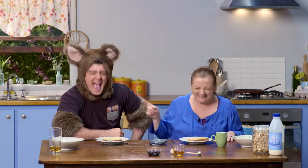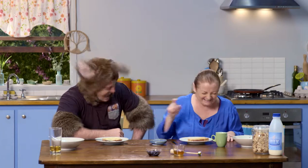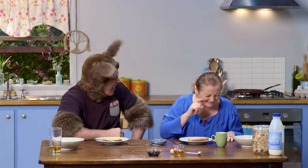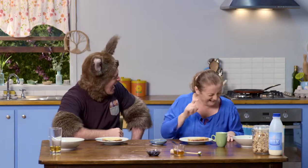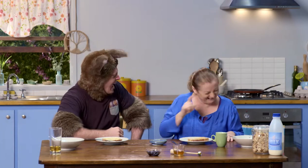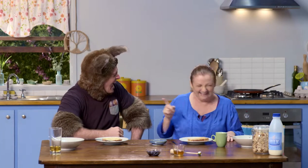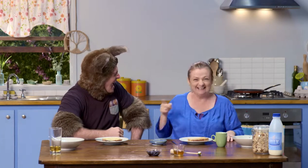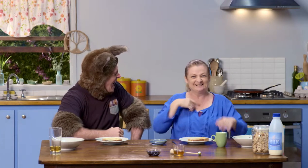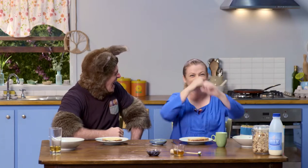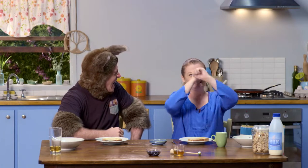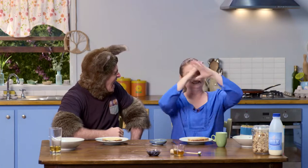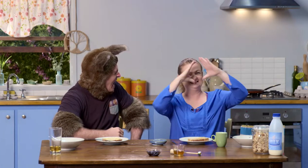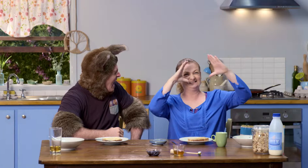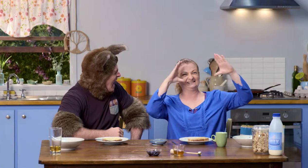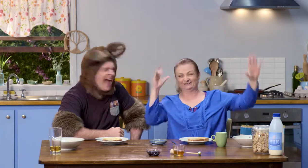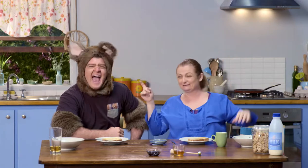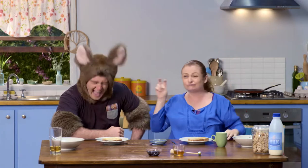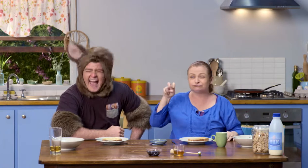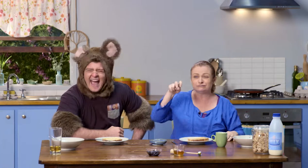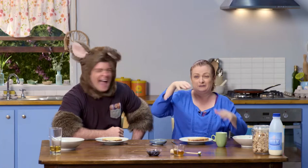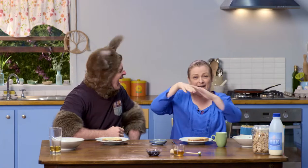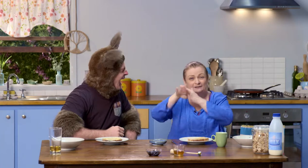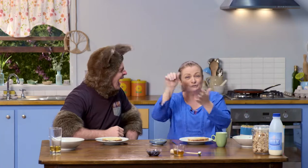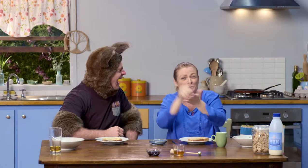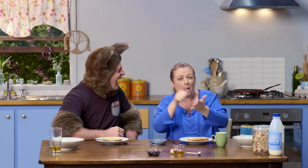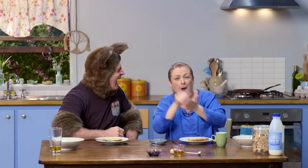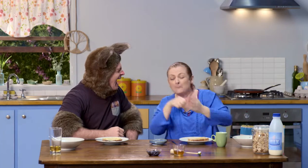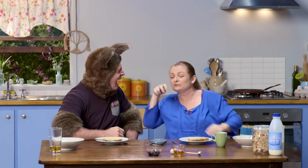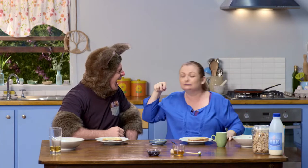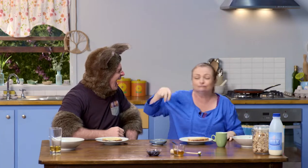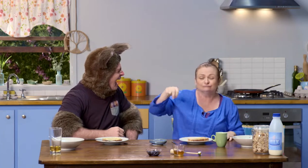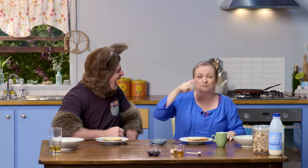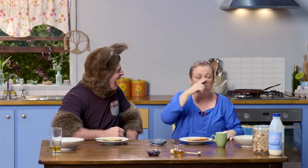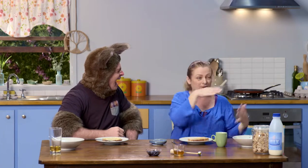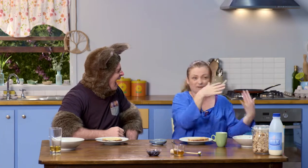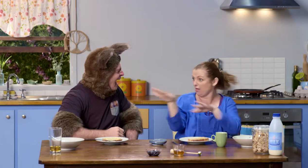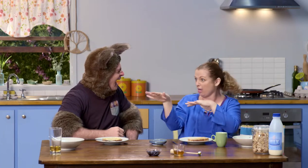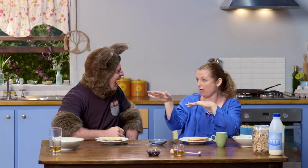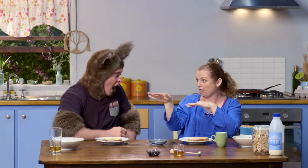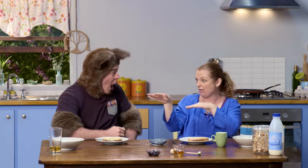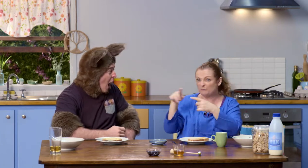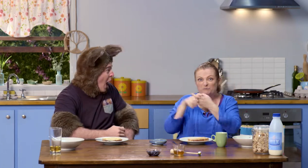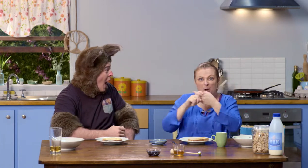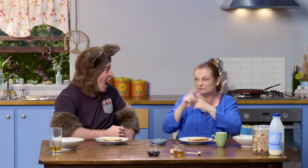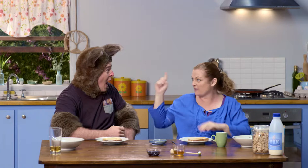You are funny. I could just imagine you going into the shop. Everybody would stop and stare